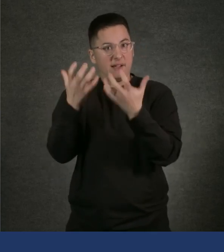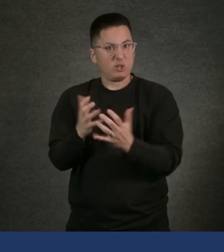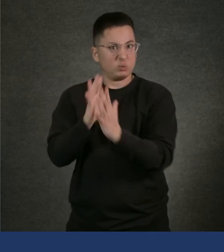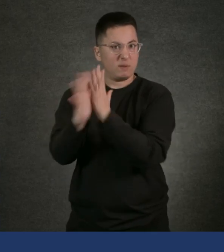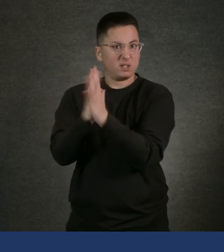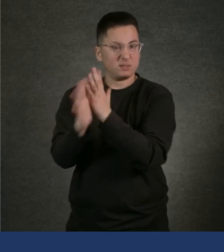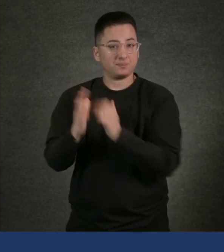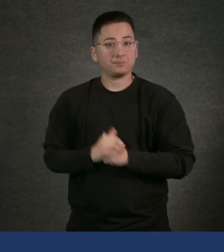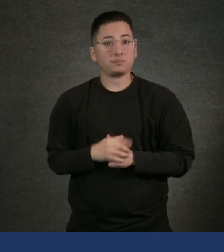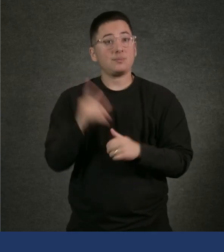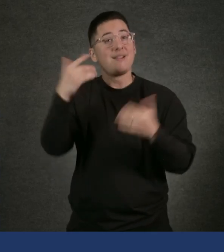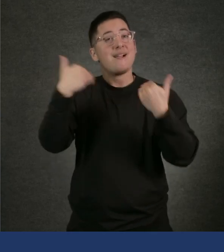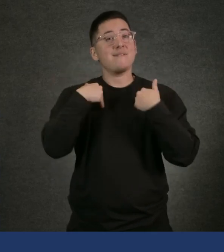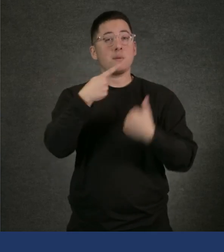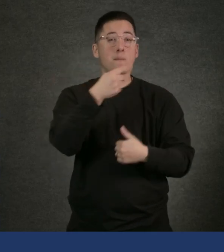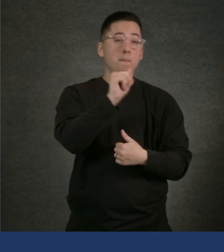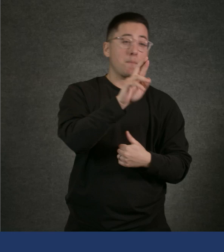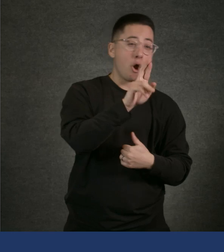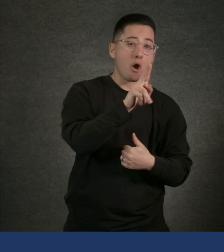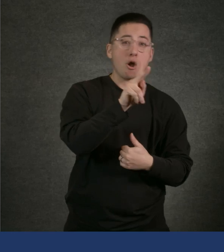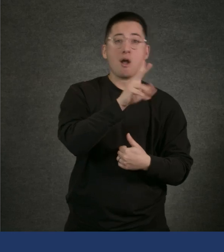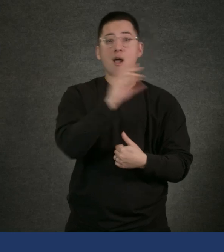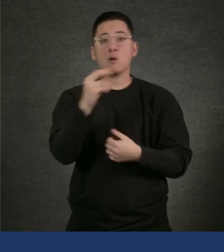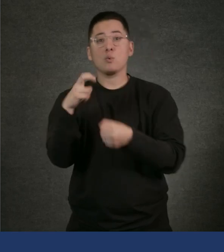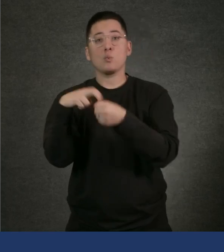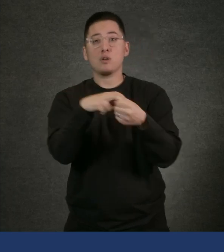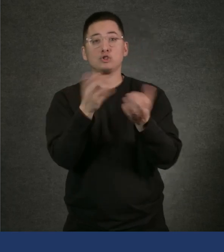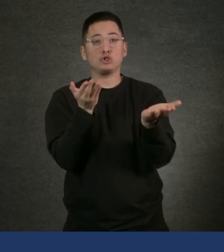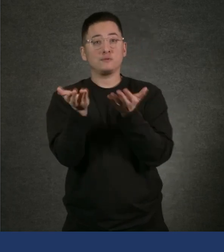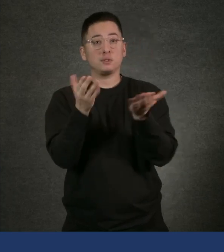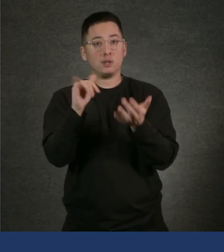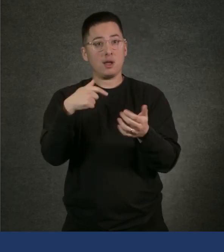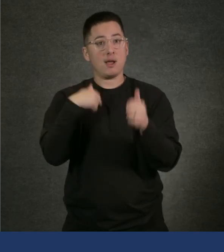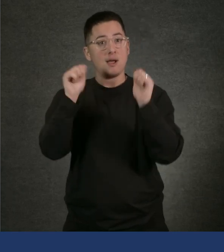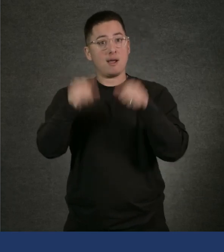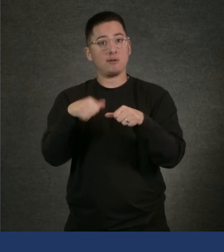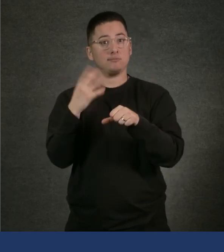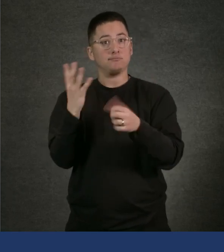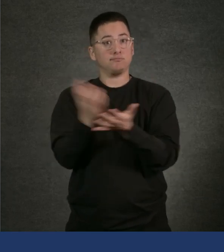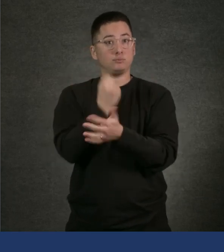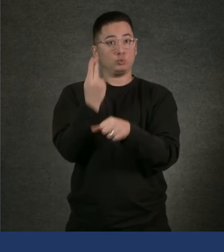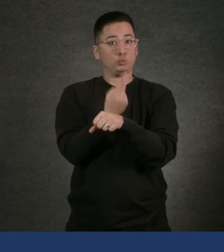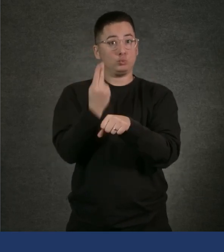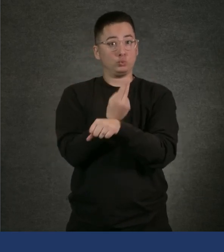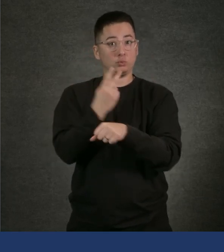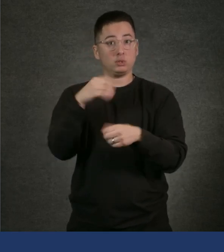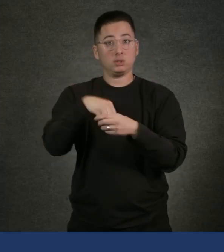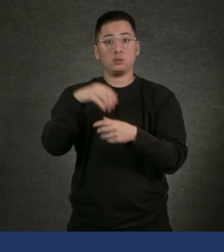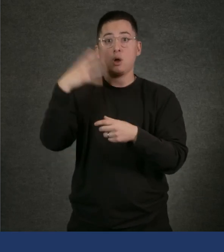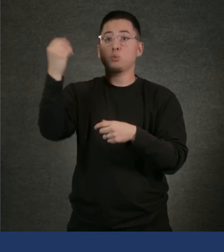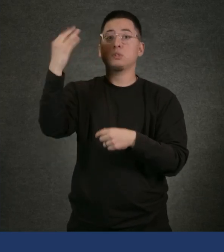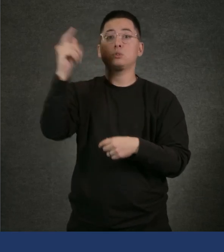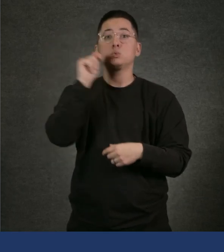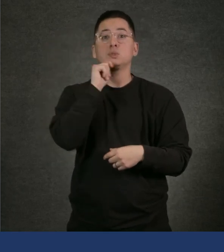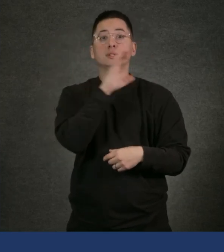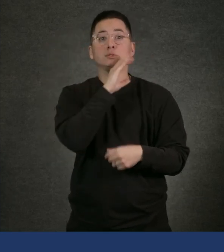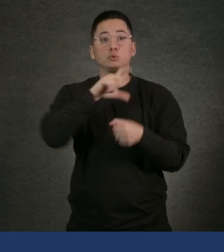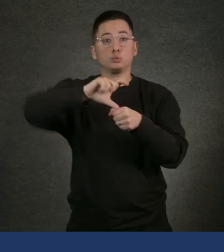I could drive to an outer Twin City suburb, connecting me to a bus transit system. However, these lines or service only